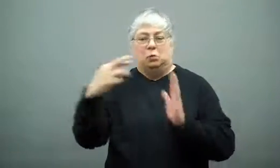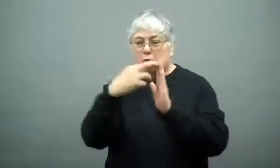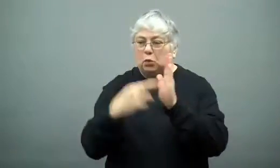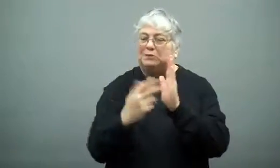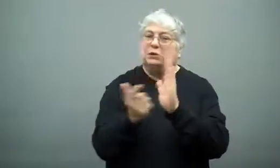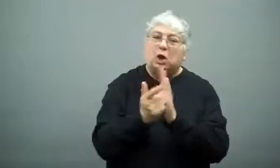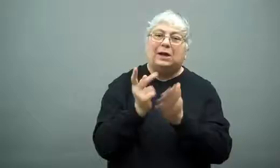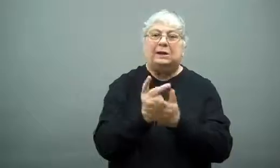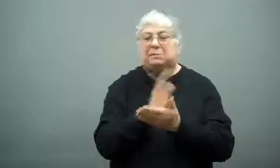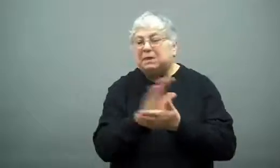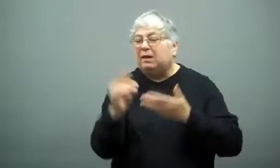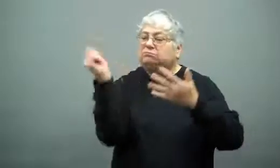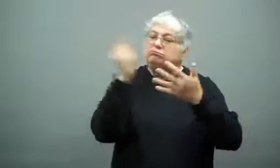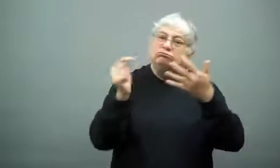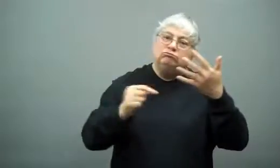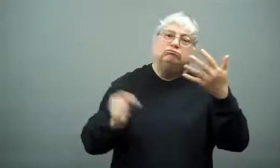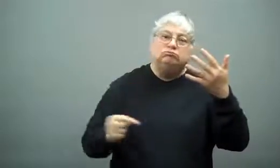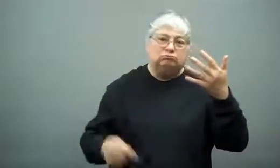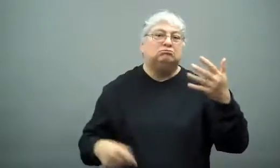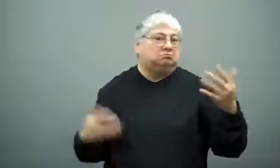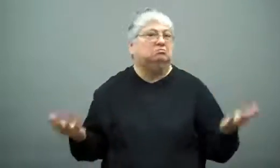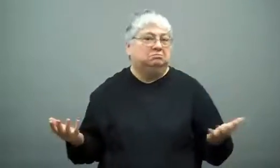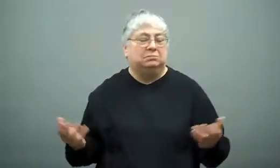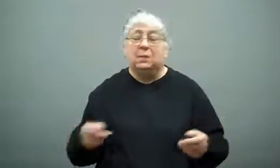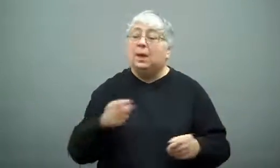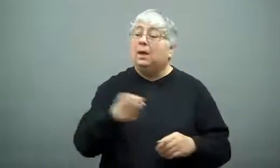That's a set of rules and guidlines for keeping things clean.